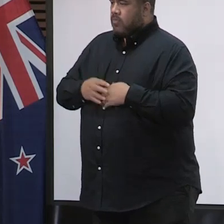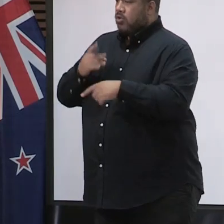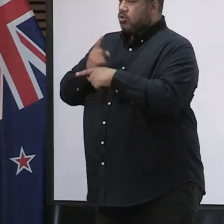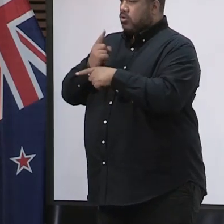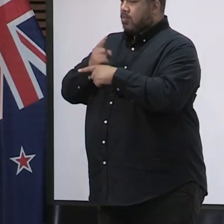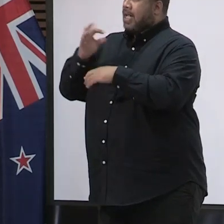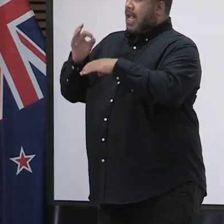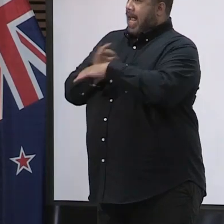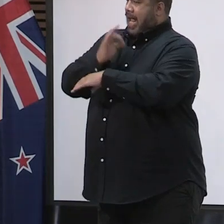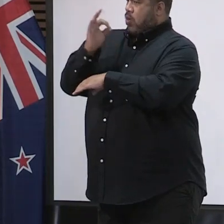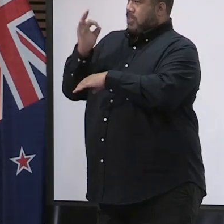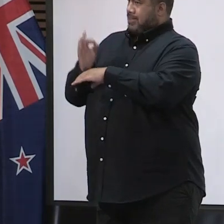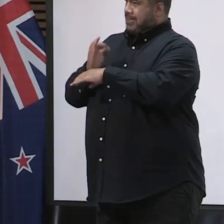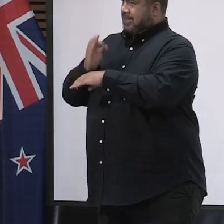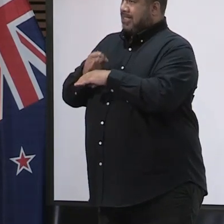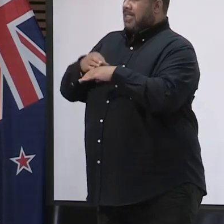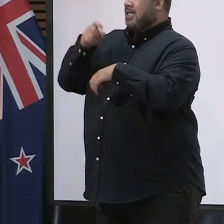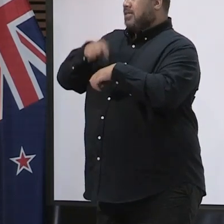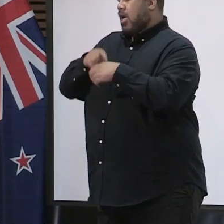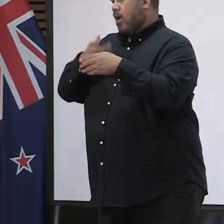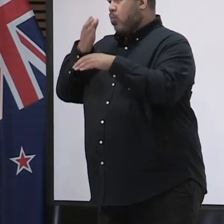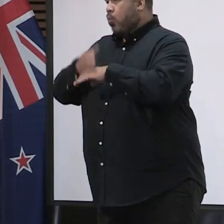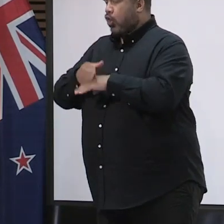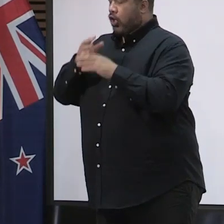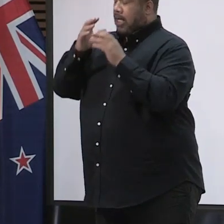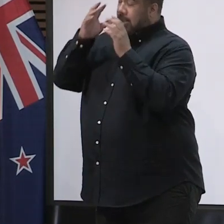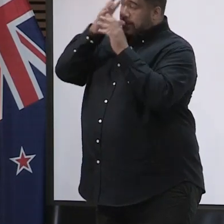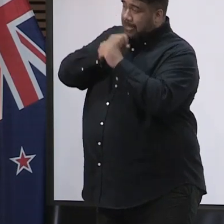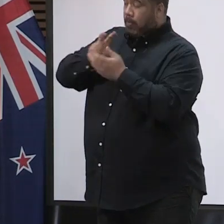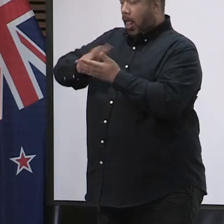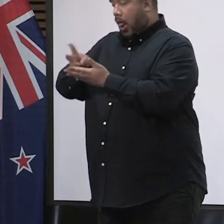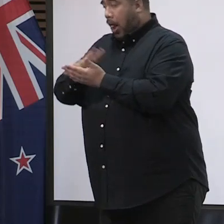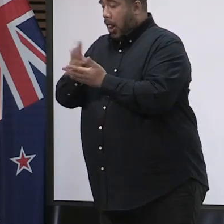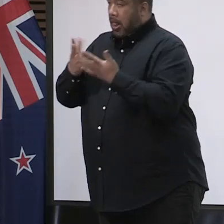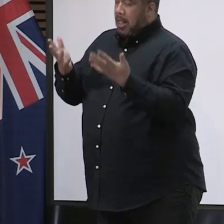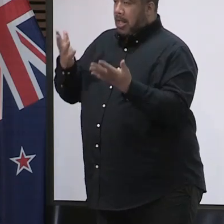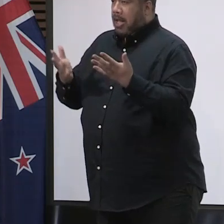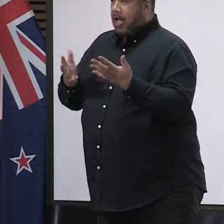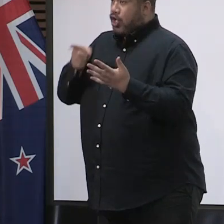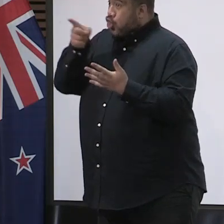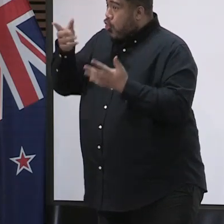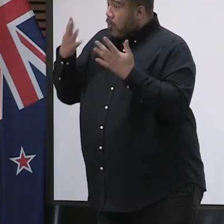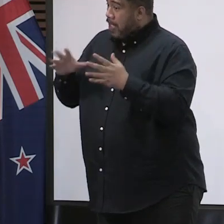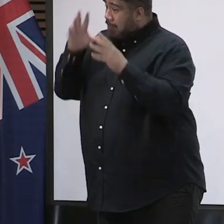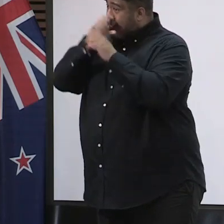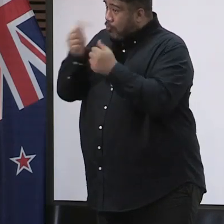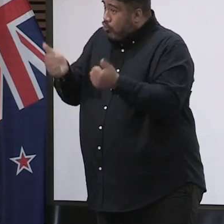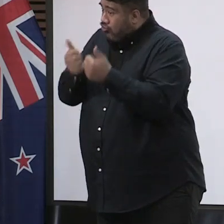personal question, but I just